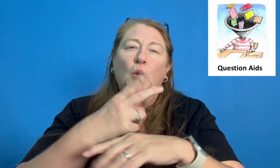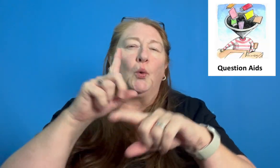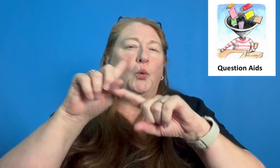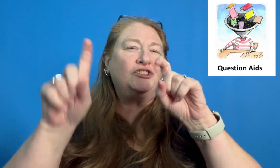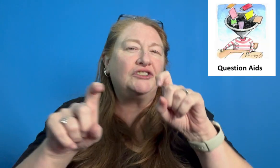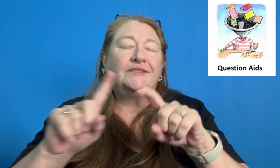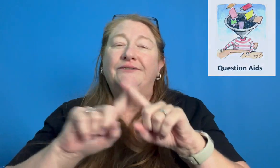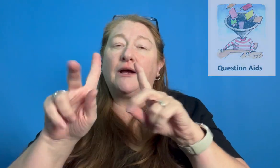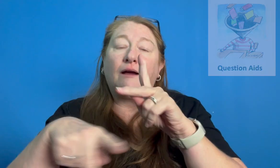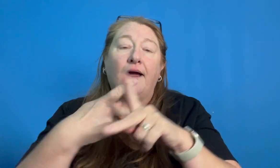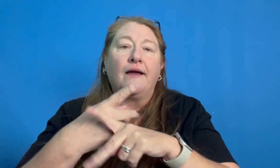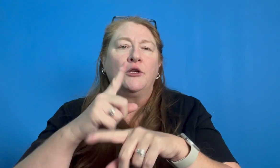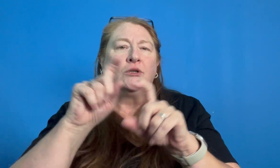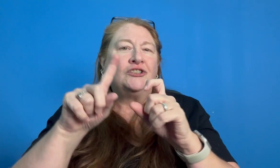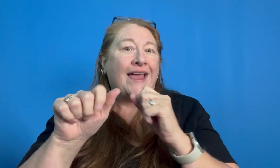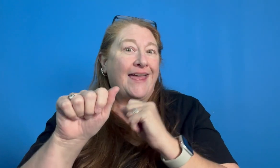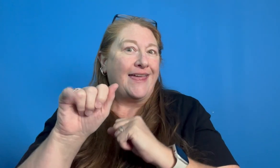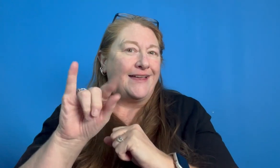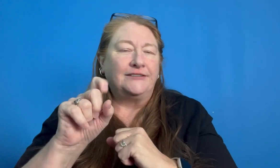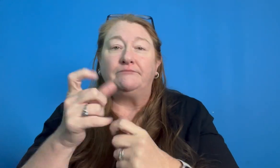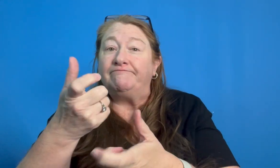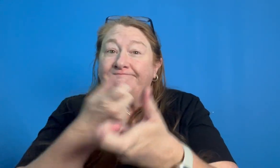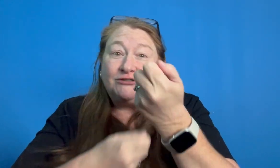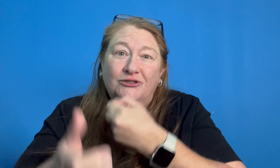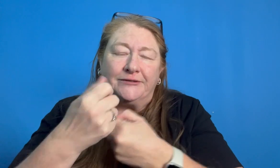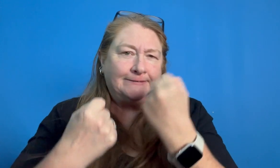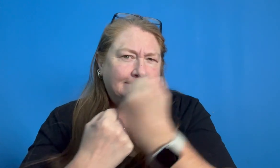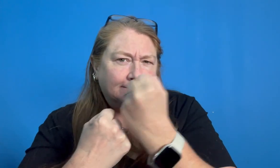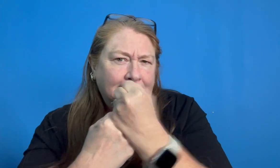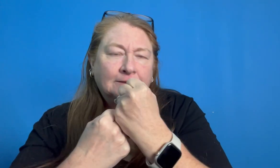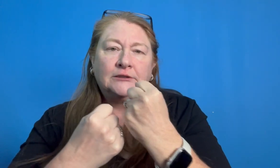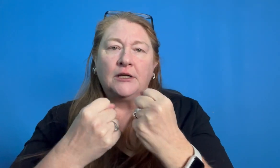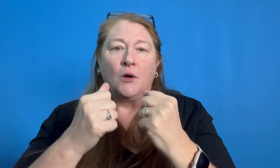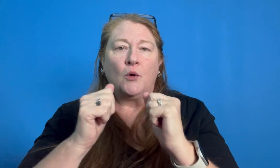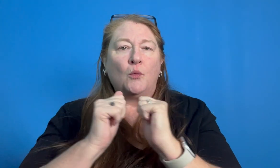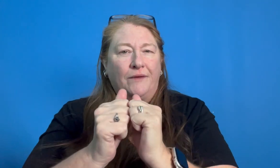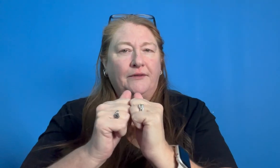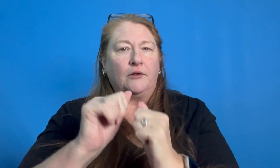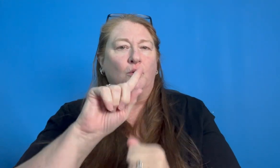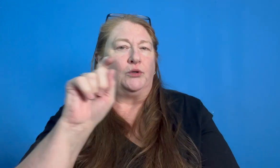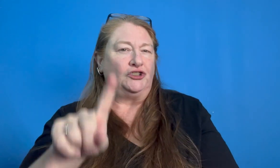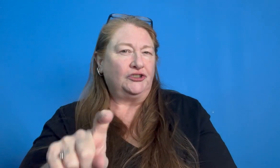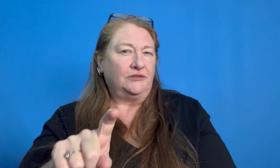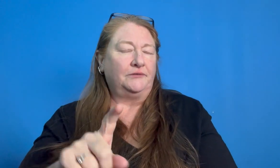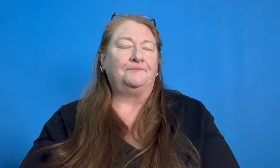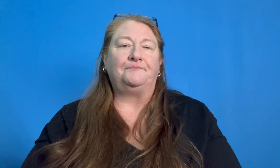Use question aids - use strategies that questioning has such as scaffolding, etc.